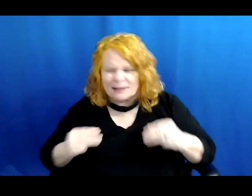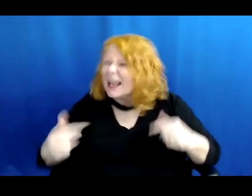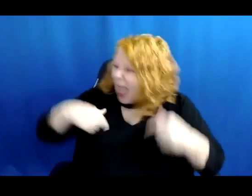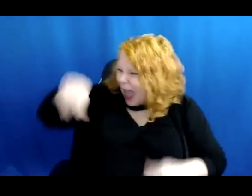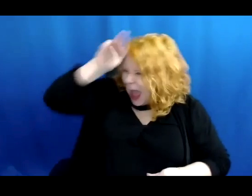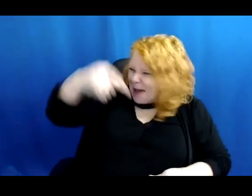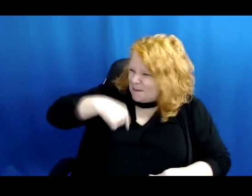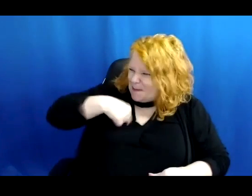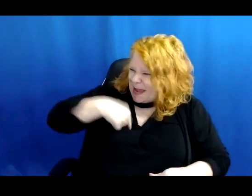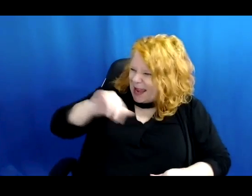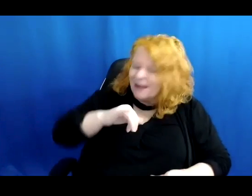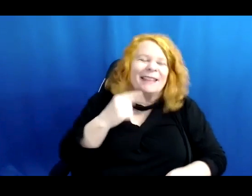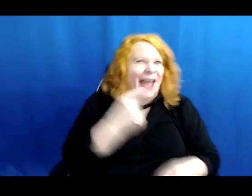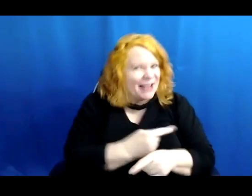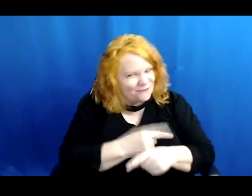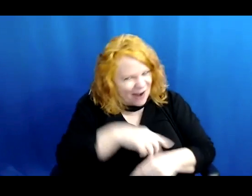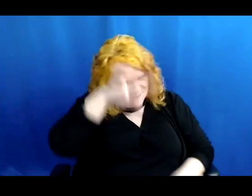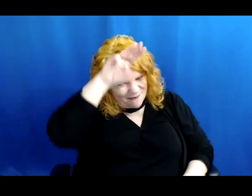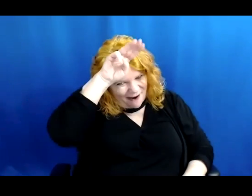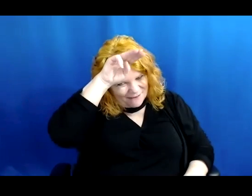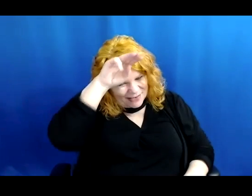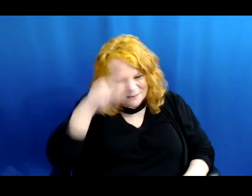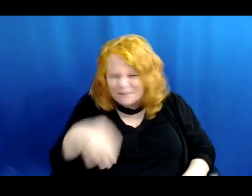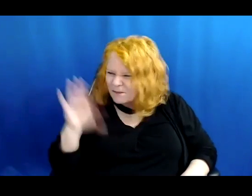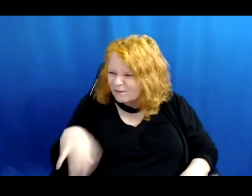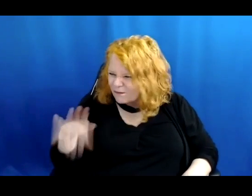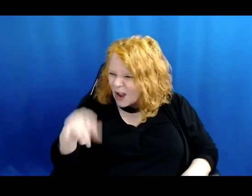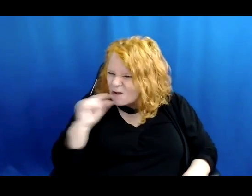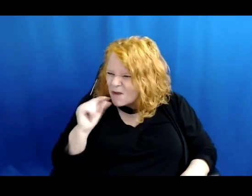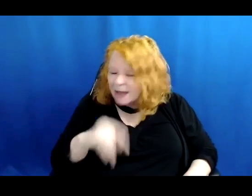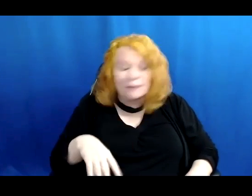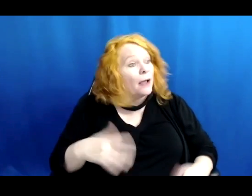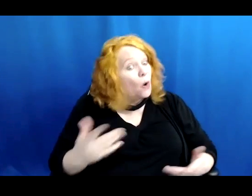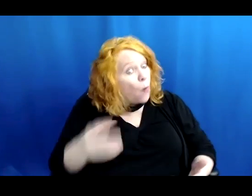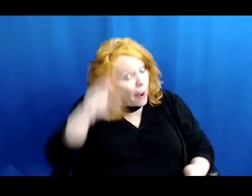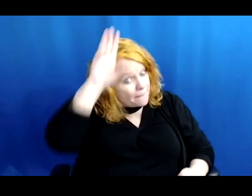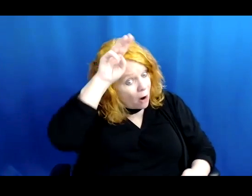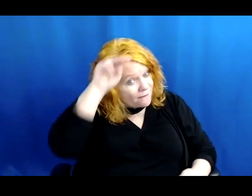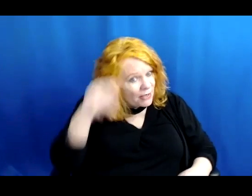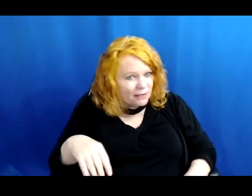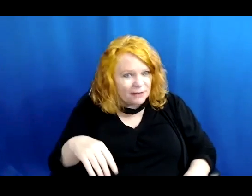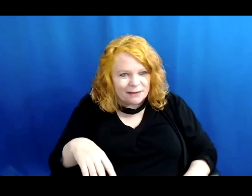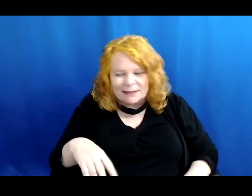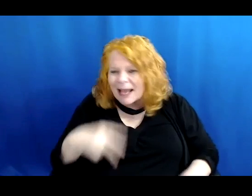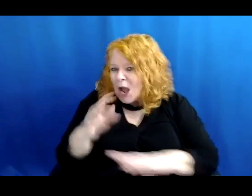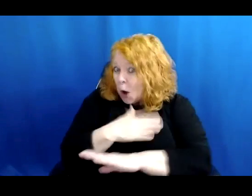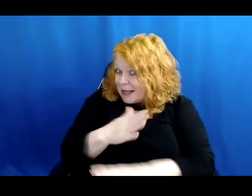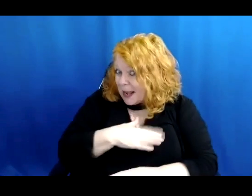Any way. >> “Gwyn? Gwyn?” Yes, Big Marvin? >> “Are we singing my song.”